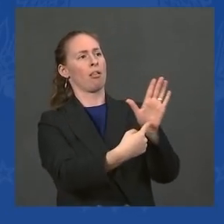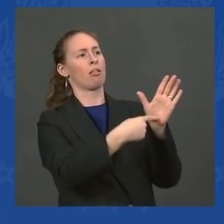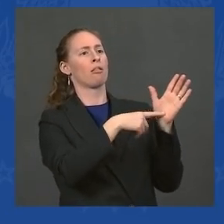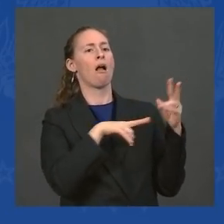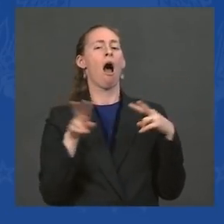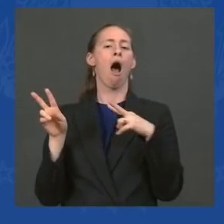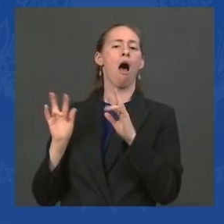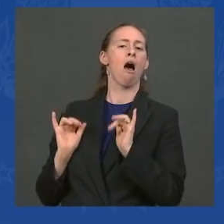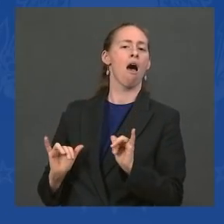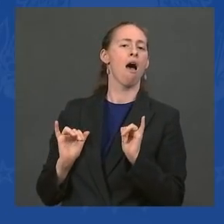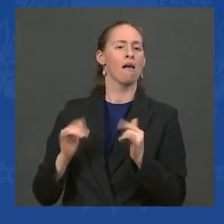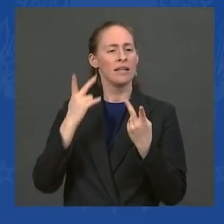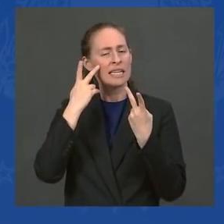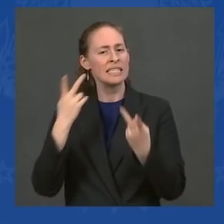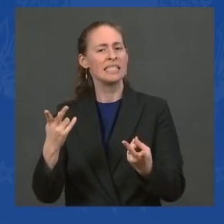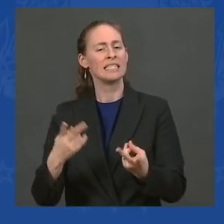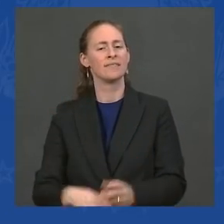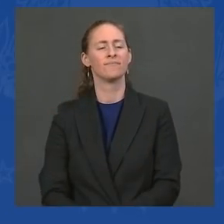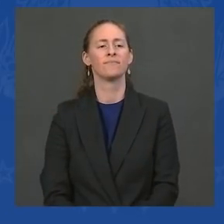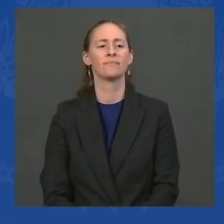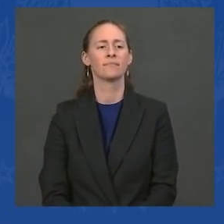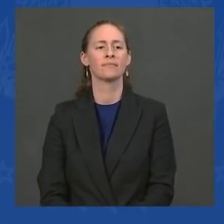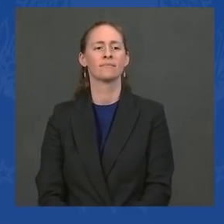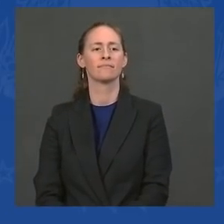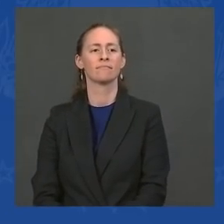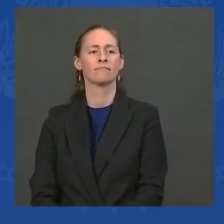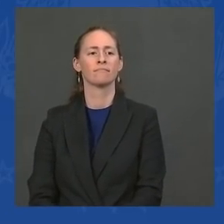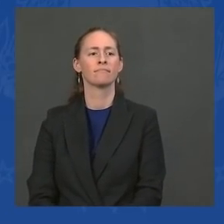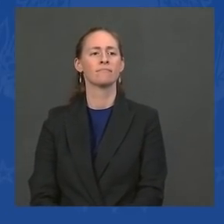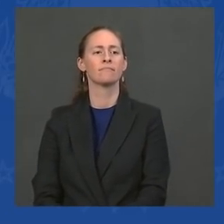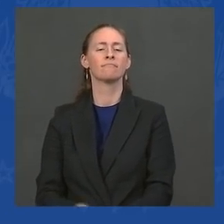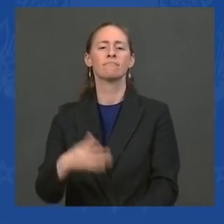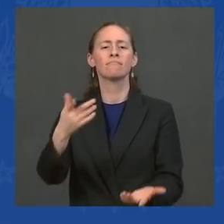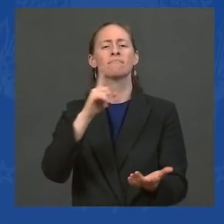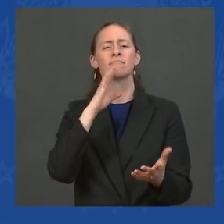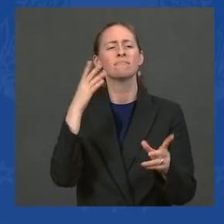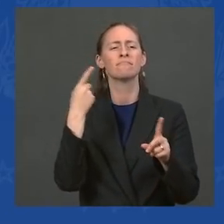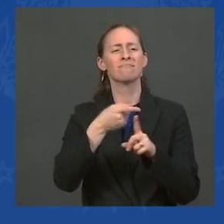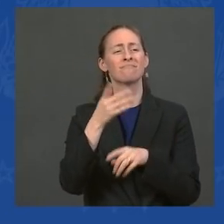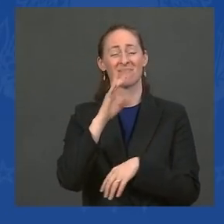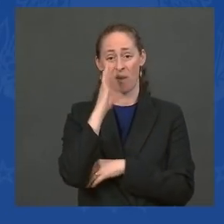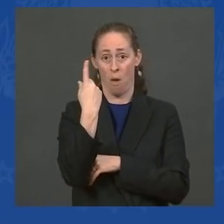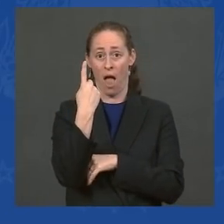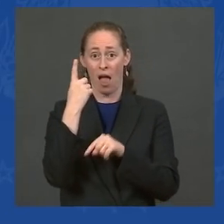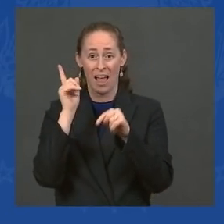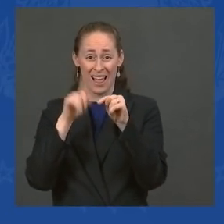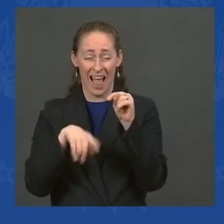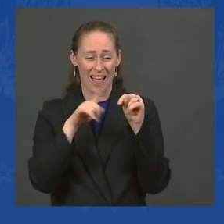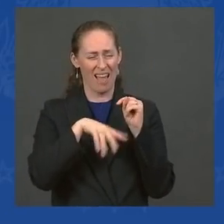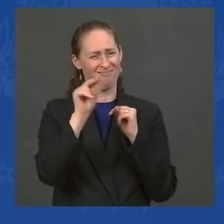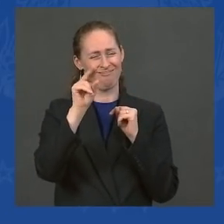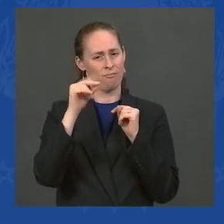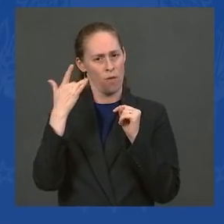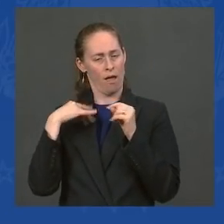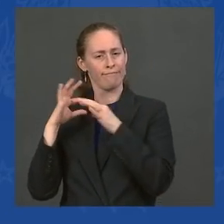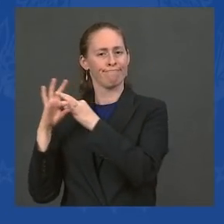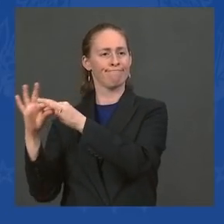And given, as I said, half a chance, there's not a single, solitary thing that we can't achieve if we do it together.